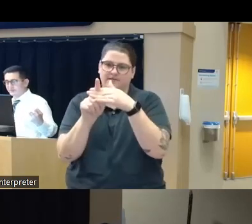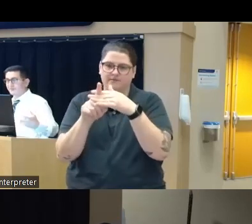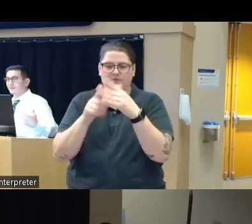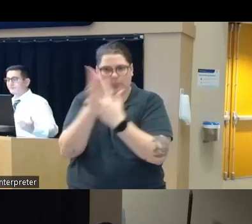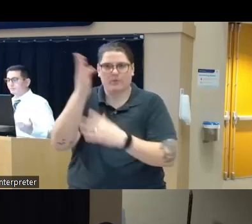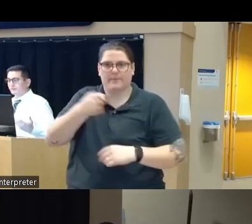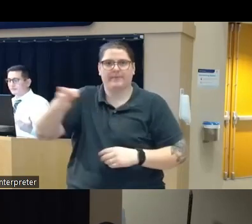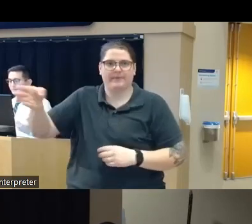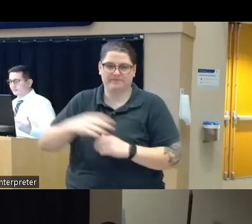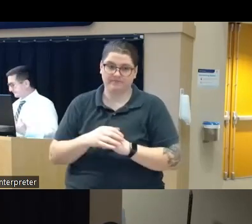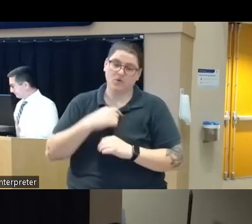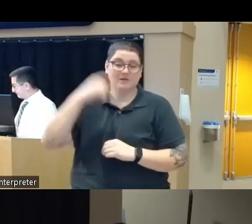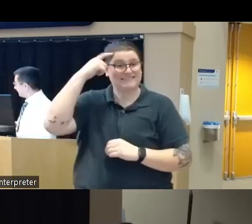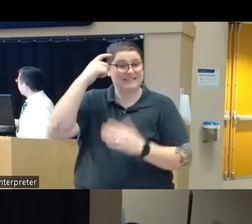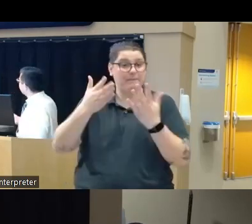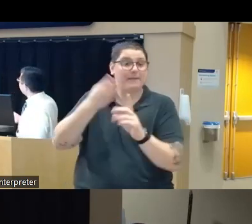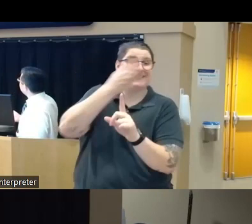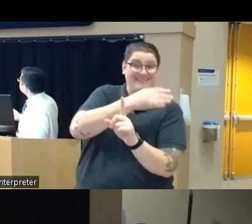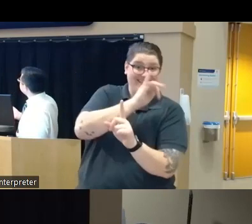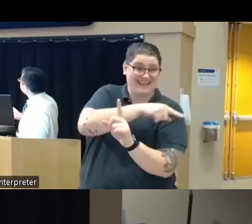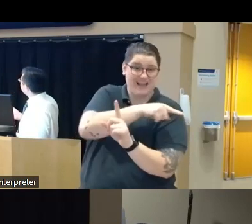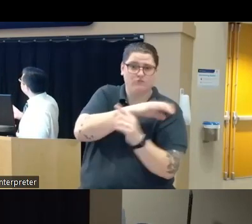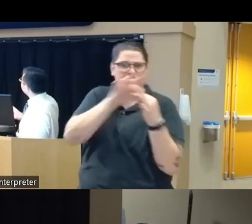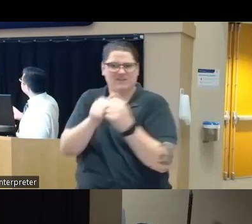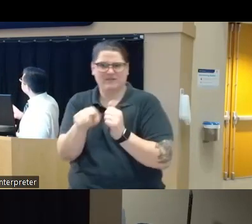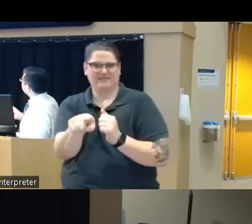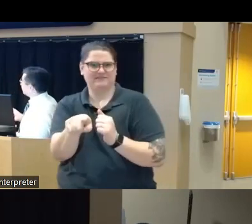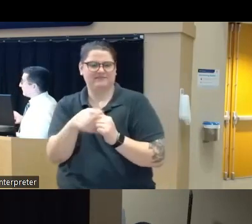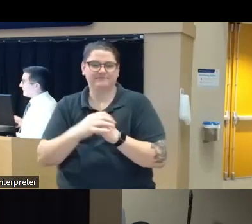the previous slide may be related to this I don't have a lot of time to talk about this but we've